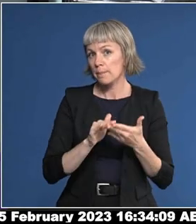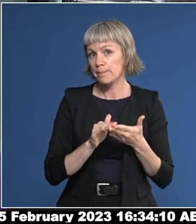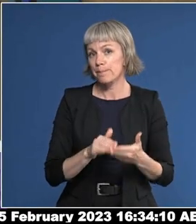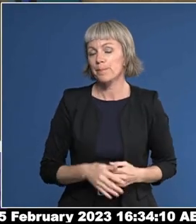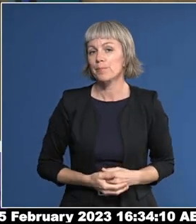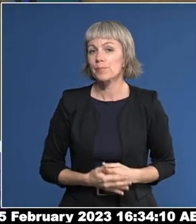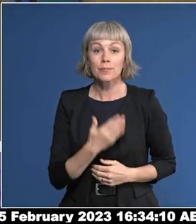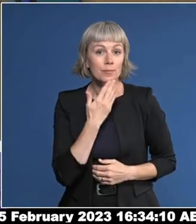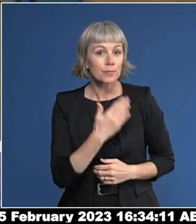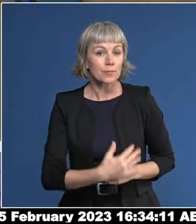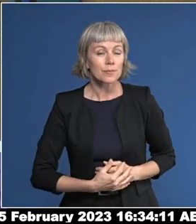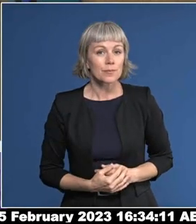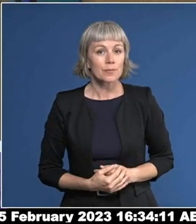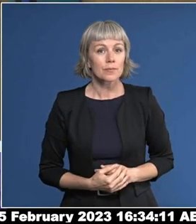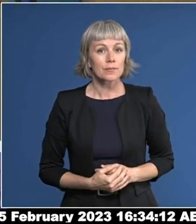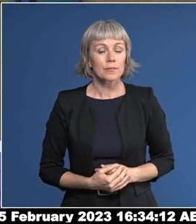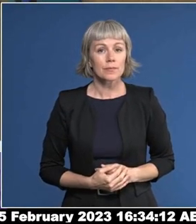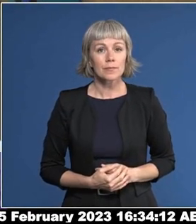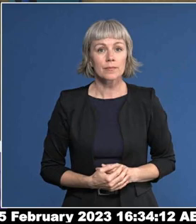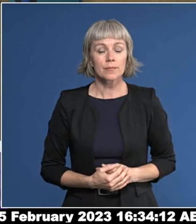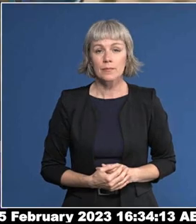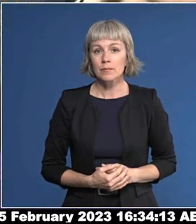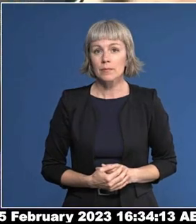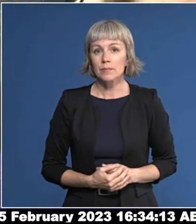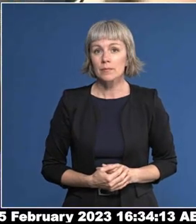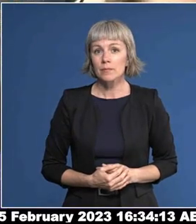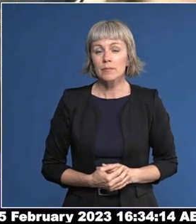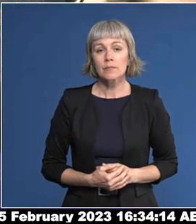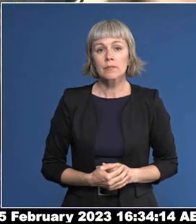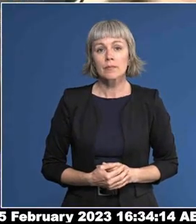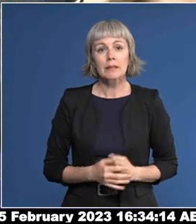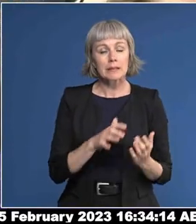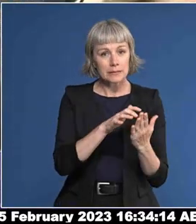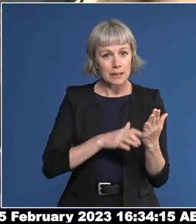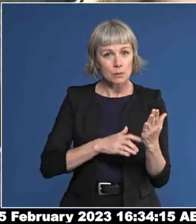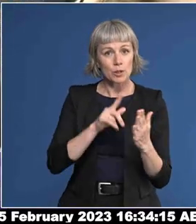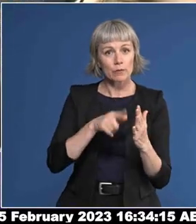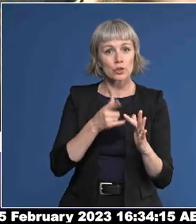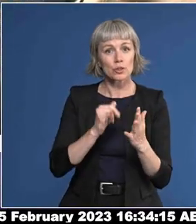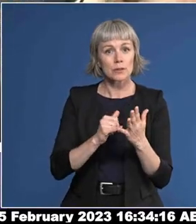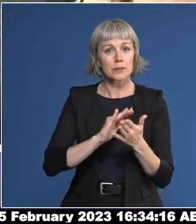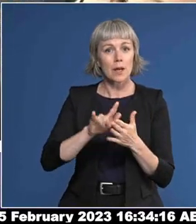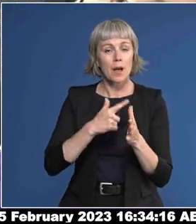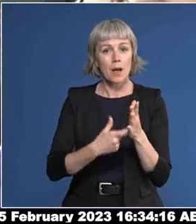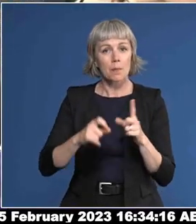Chair, I tender the statement of Jess Harper dated 6 February 2023 and ask